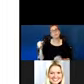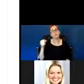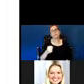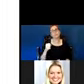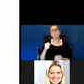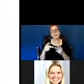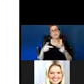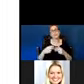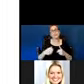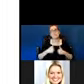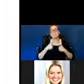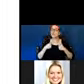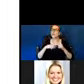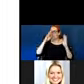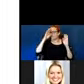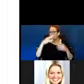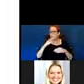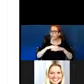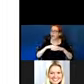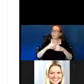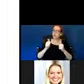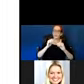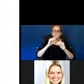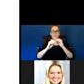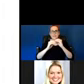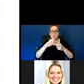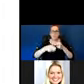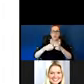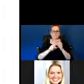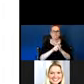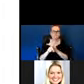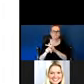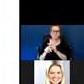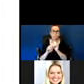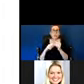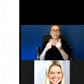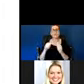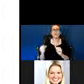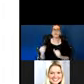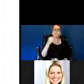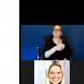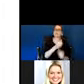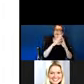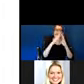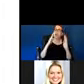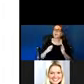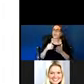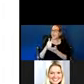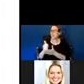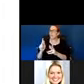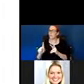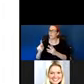housing problem solving and completing housing applications. Next slide.